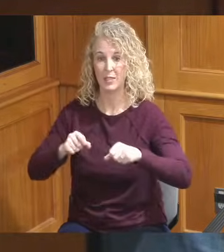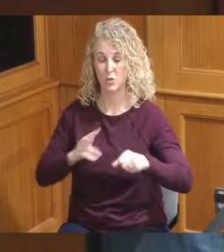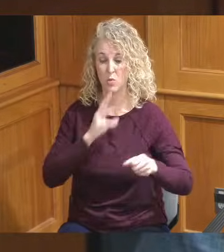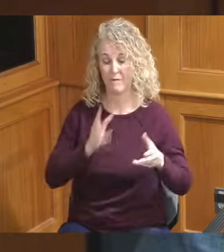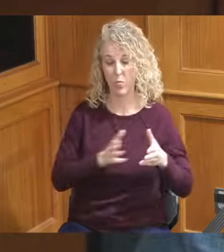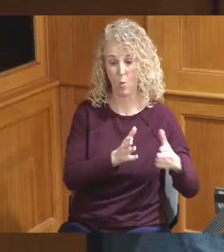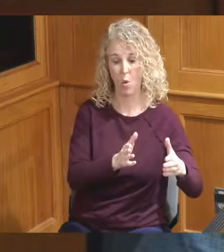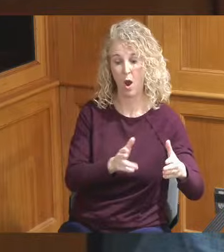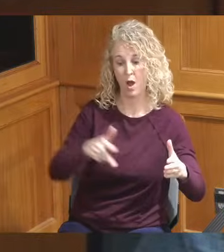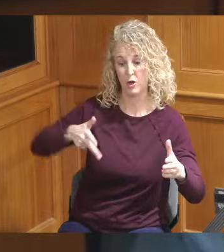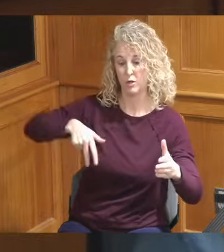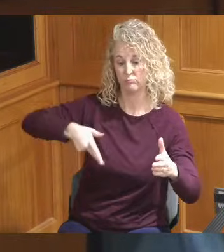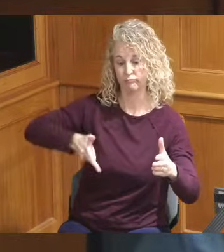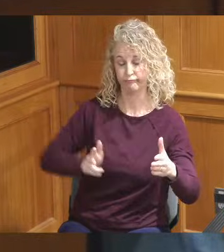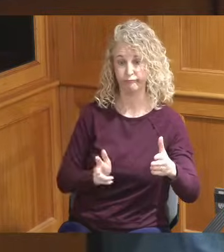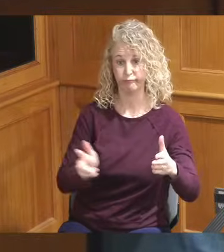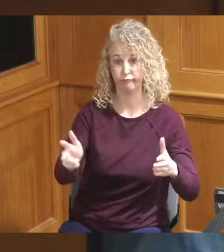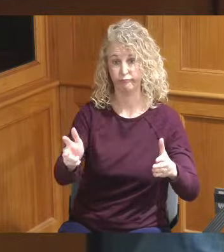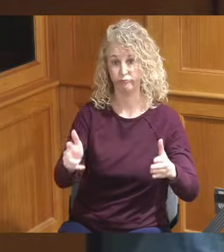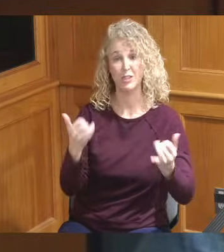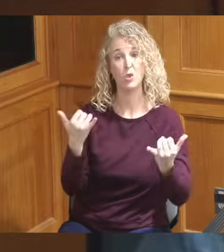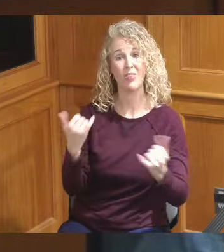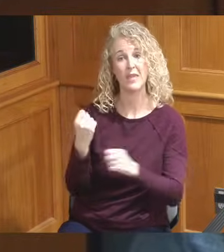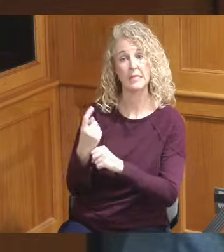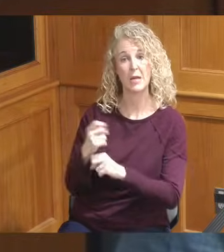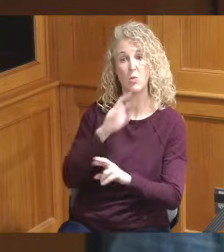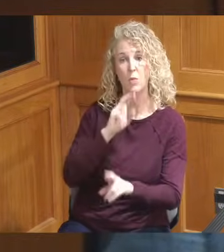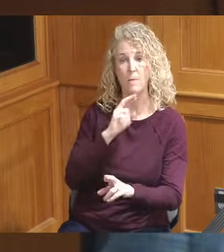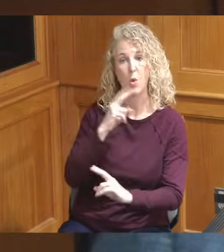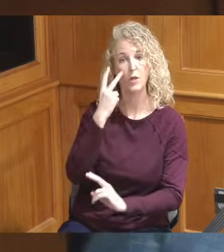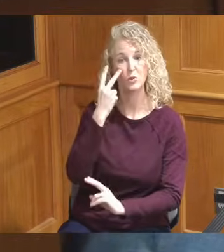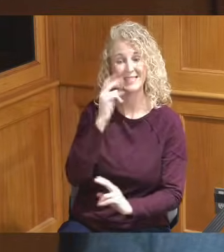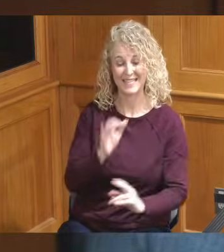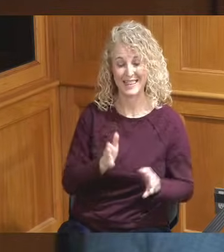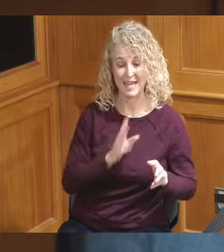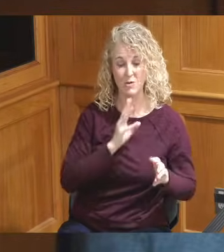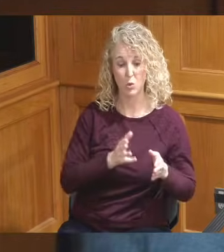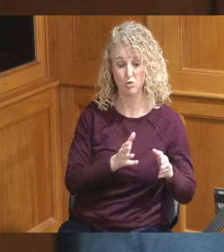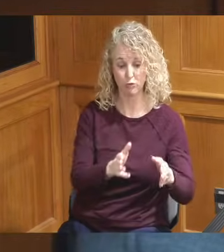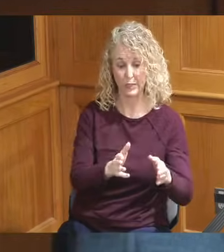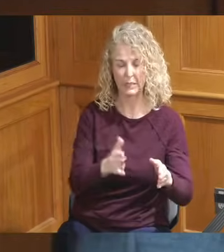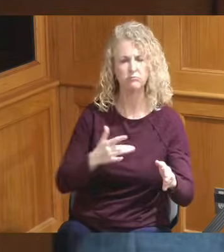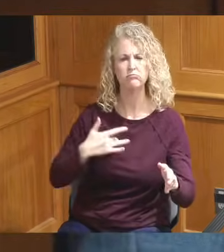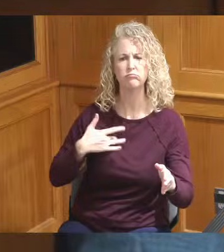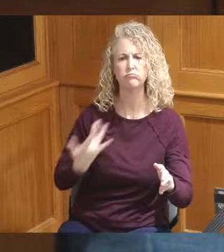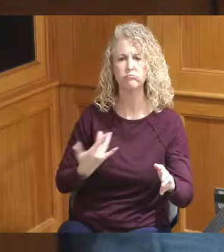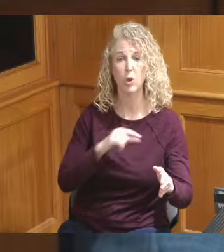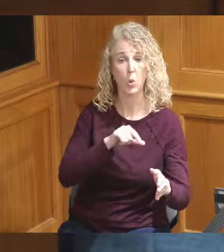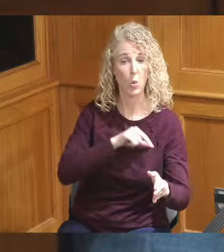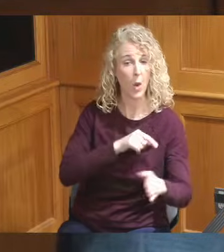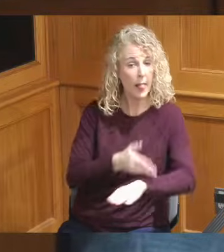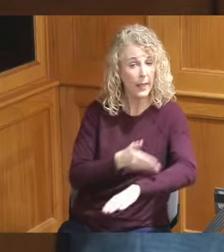and this was an annual report out on the state of the Mil Creek. Water quality is improving. More